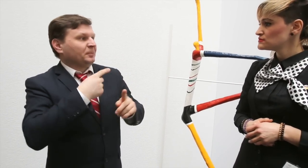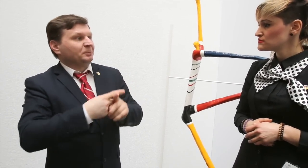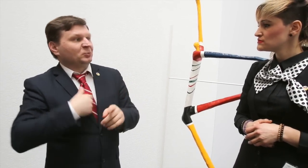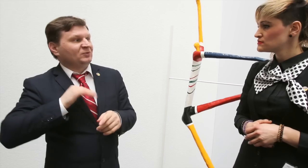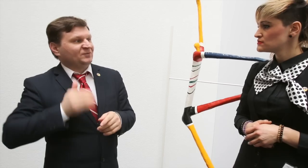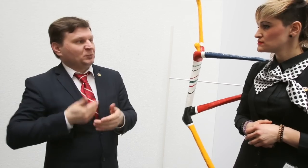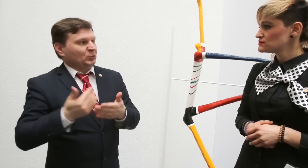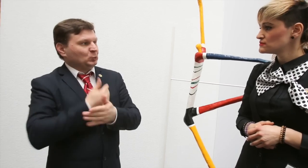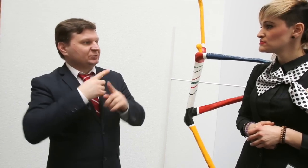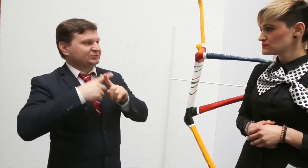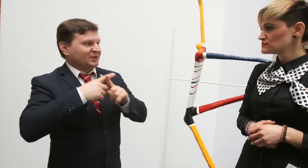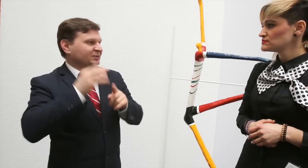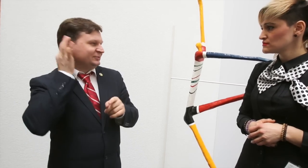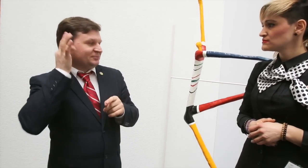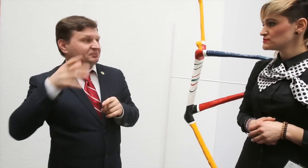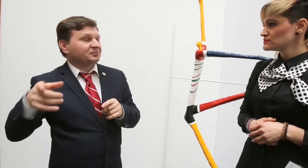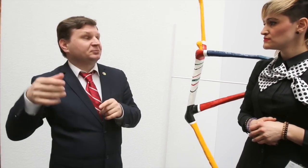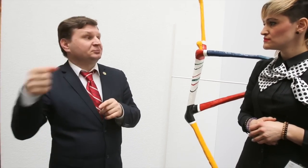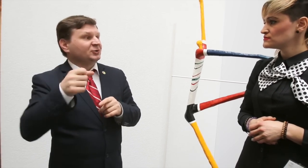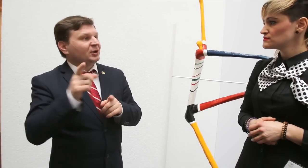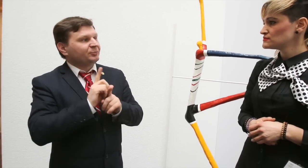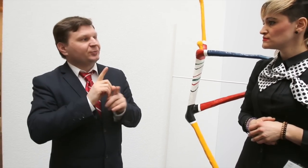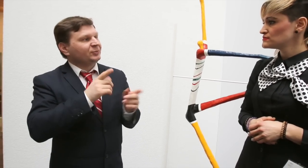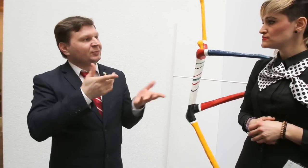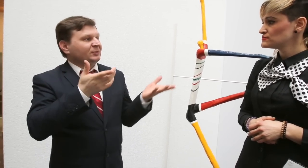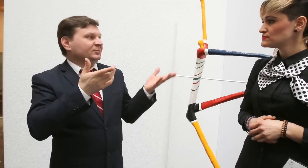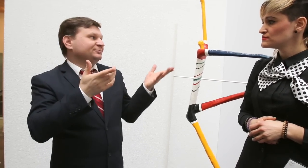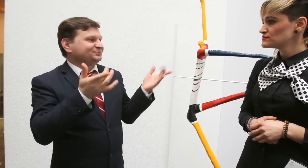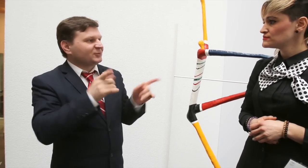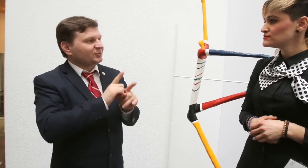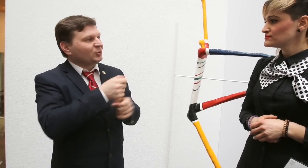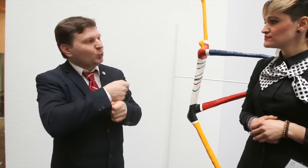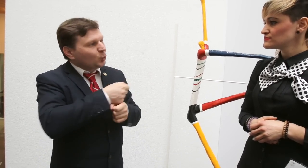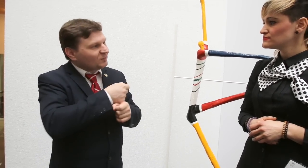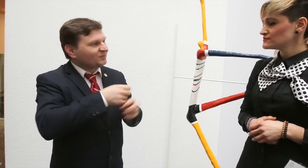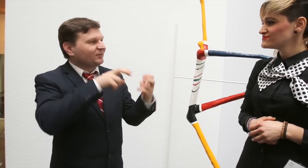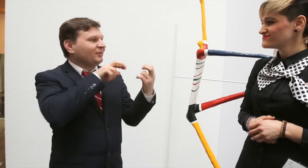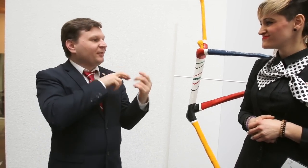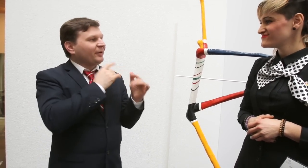Ms. Xenia Morfopolous, a hearing woman was hired by ICSD to work as a consultant at